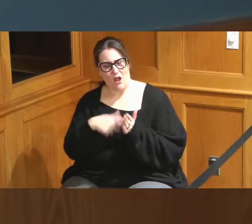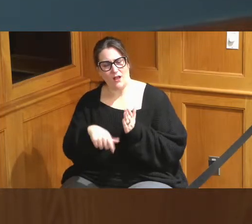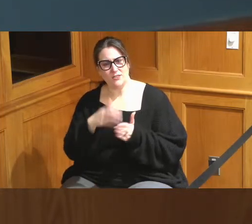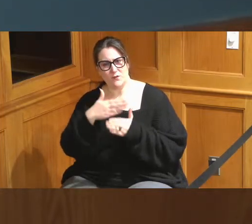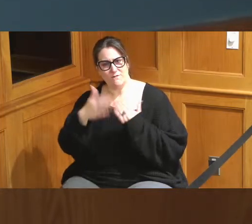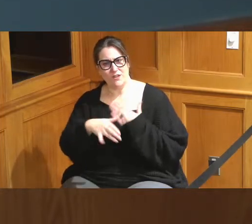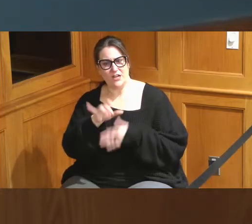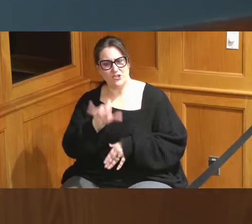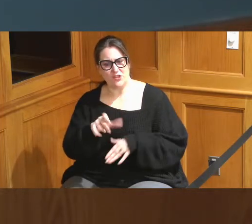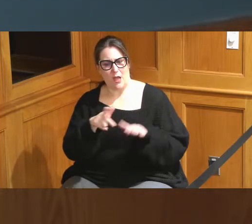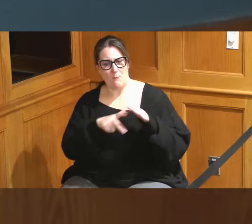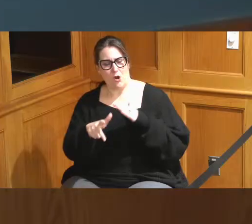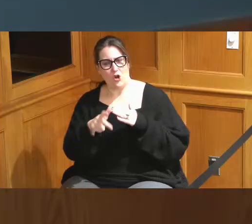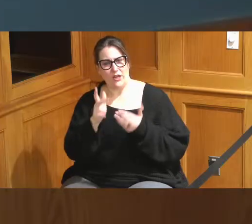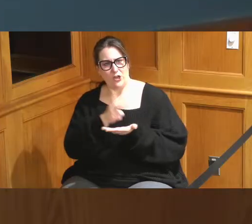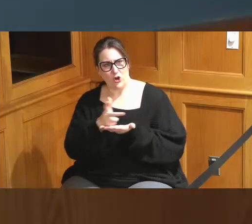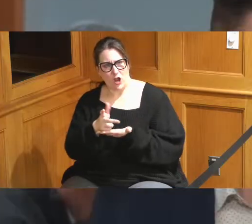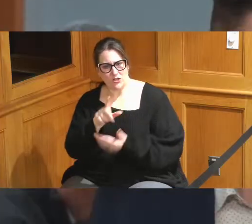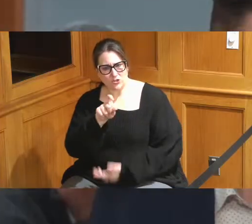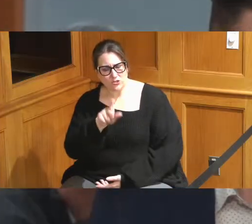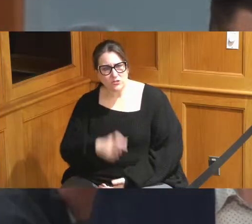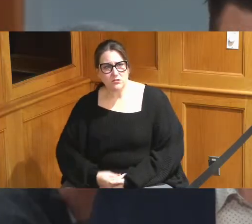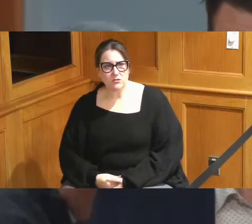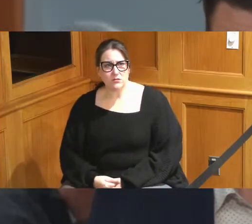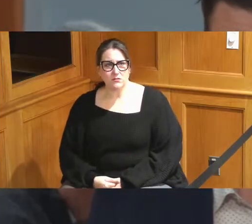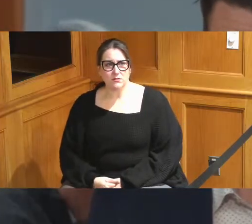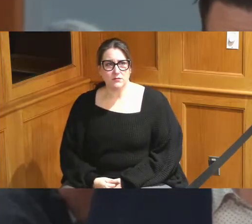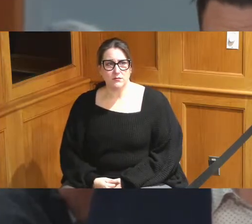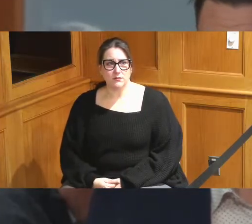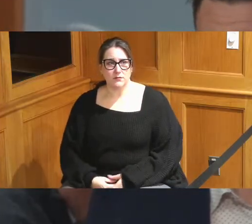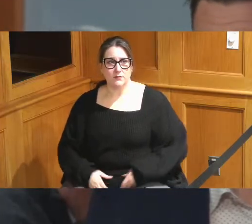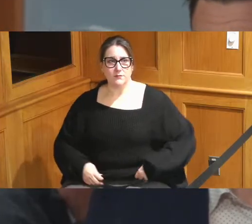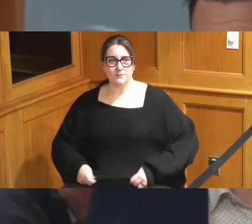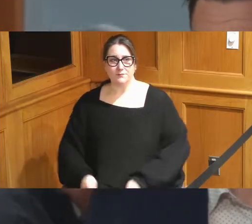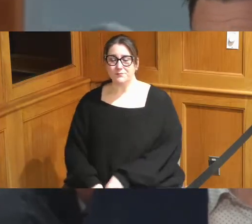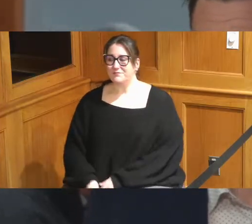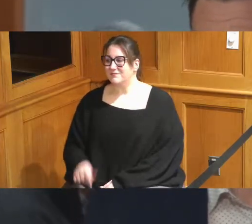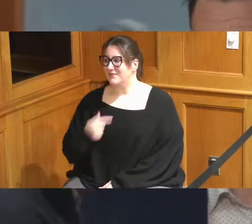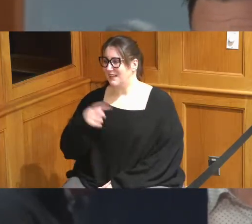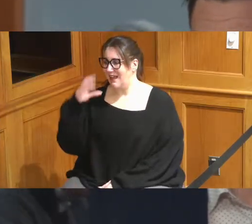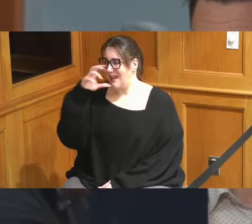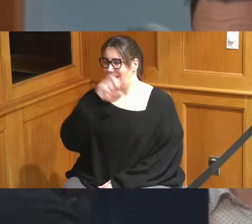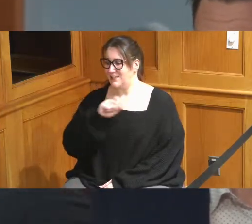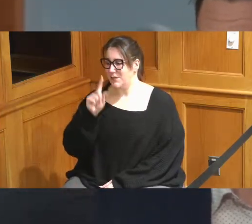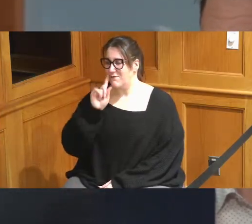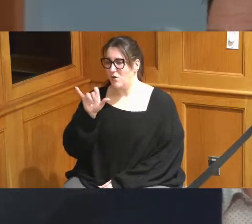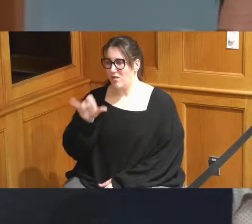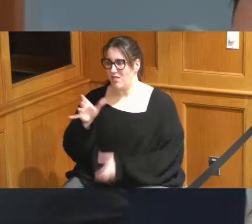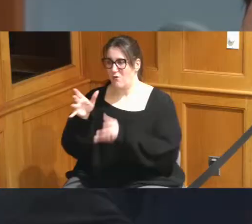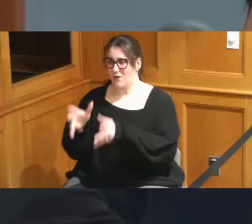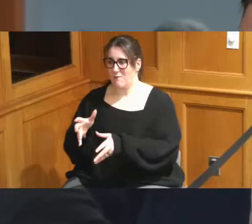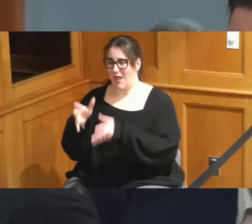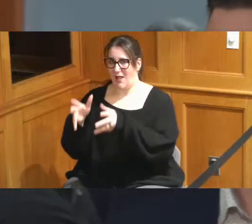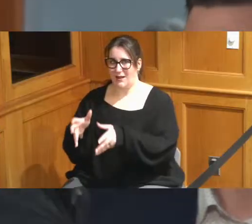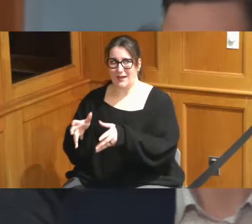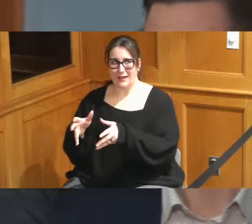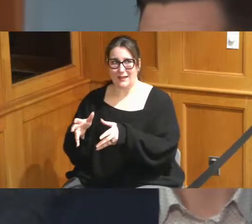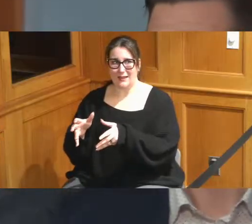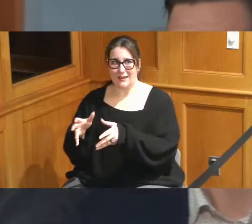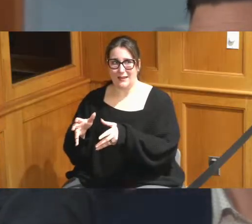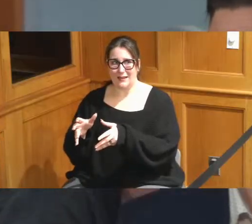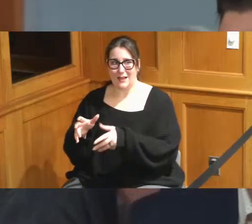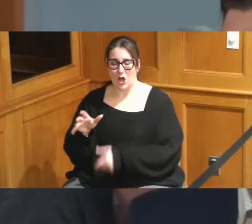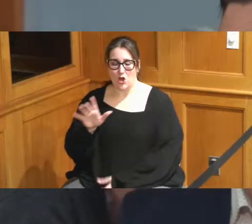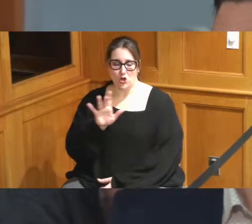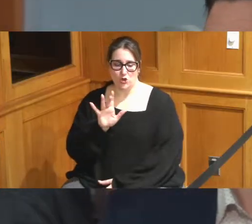parking garage is? A ballpark estimate for the remaining blocks. It takes 25 to 30 million to